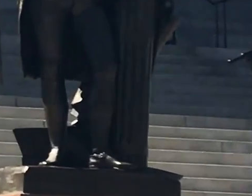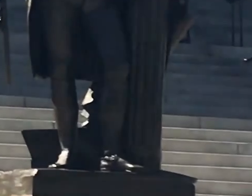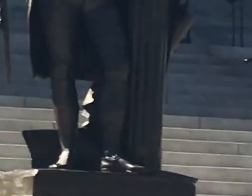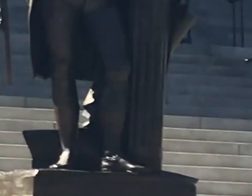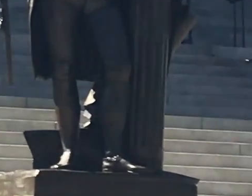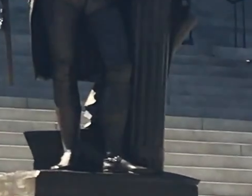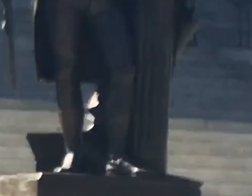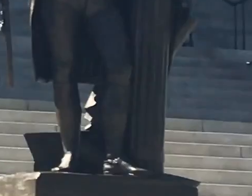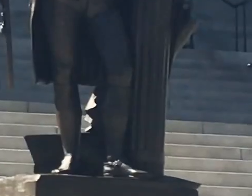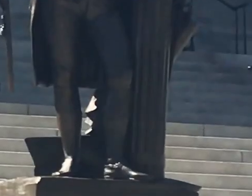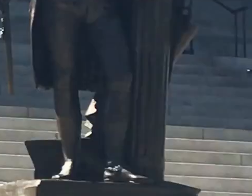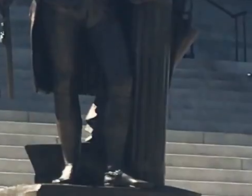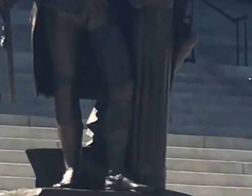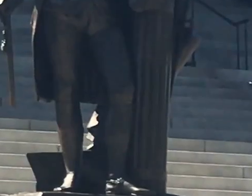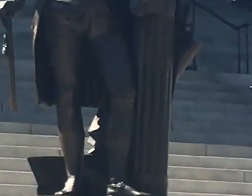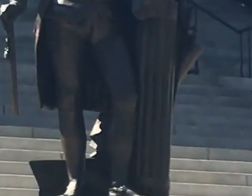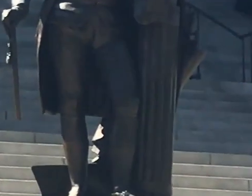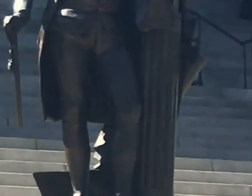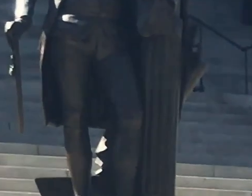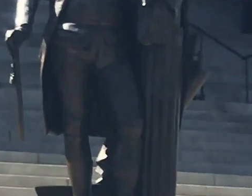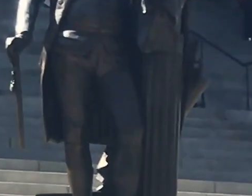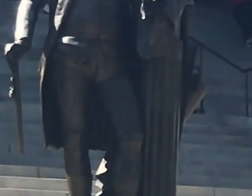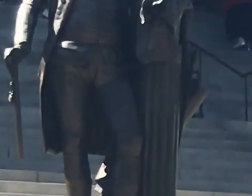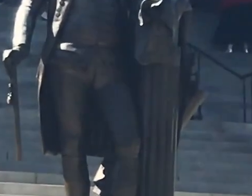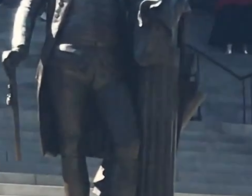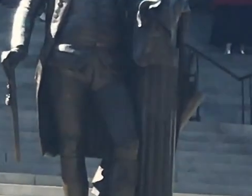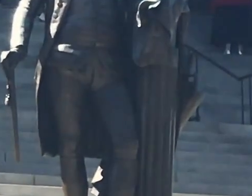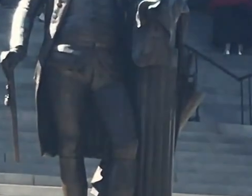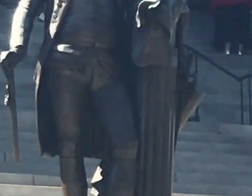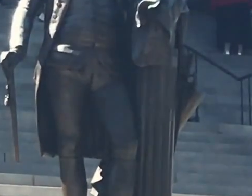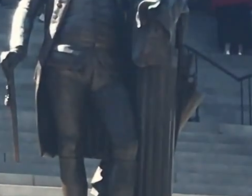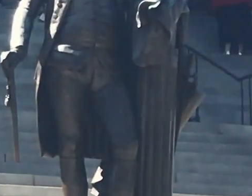But otherwise, if for any reason you have a problem, we have great staff.